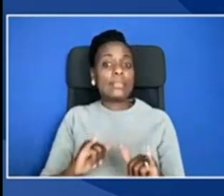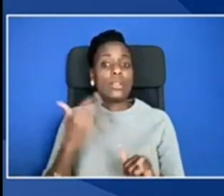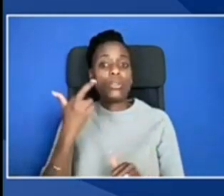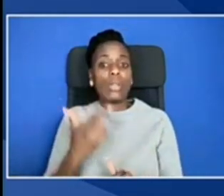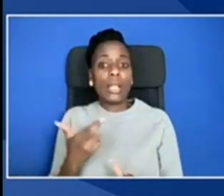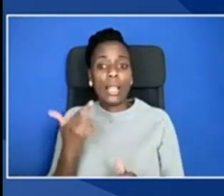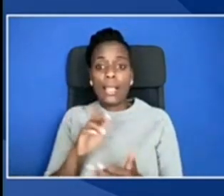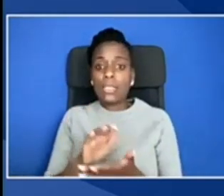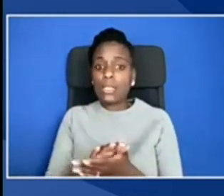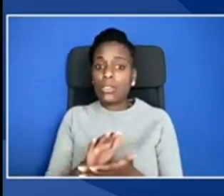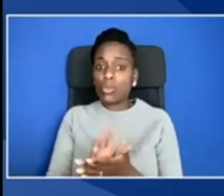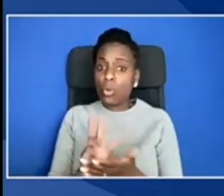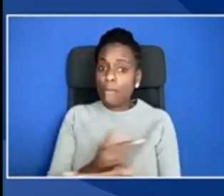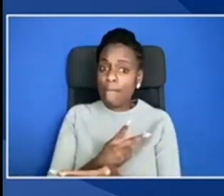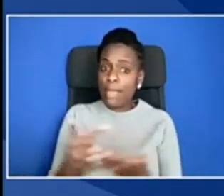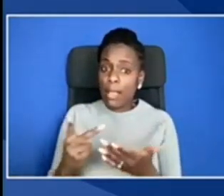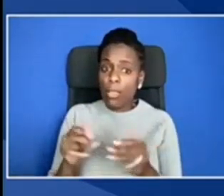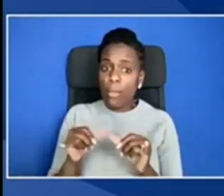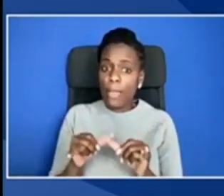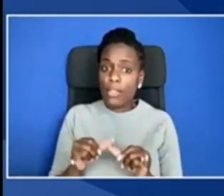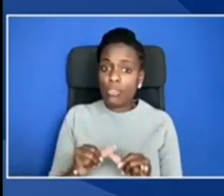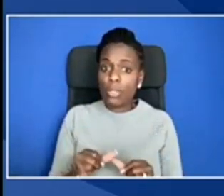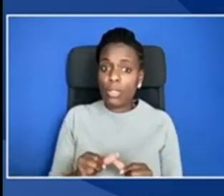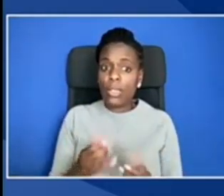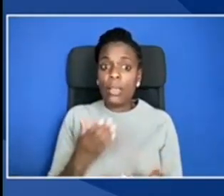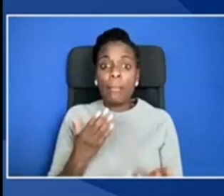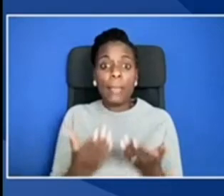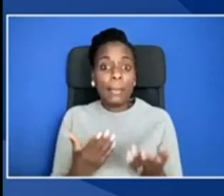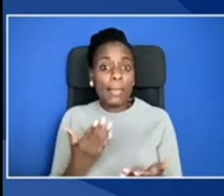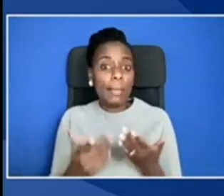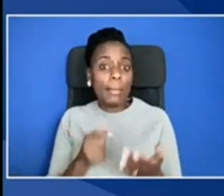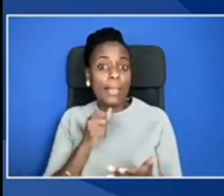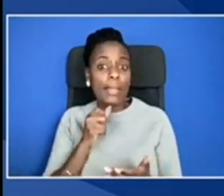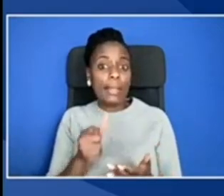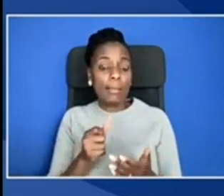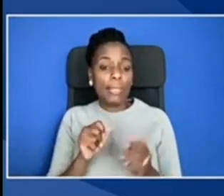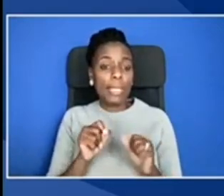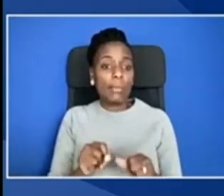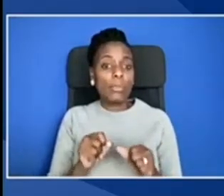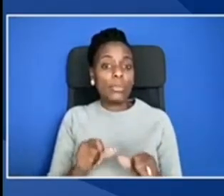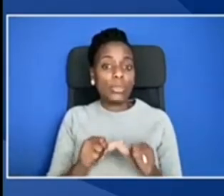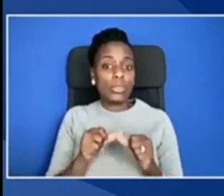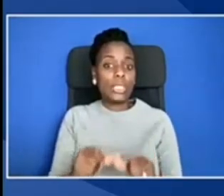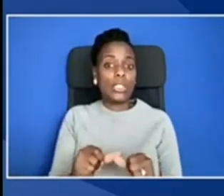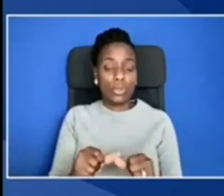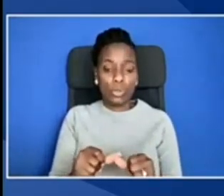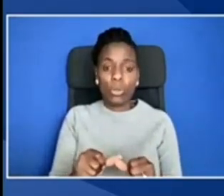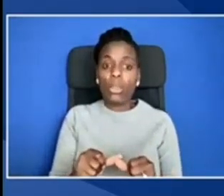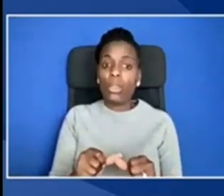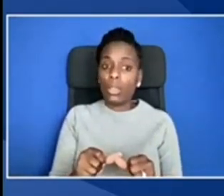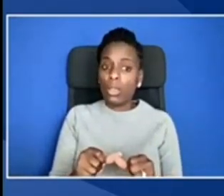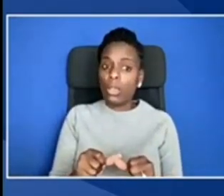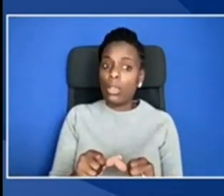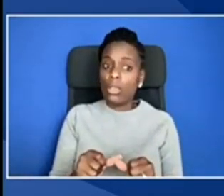that metric, but may or may not be allowed to continue in the Title IV participation based on things that haven't even happened yet, things that are years into the